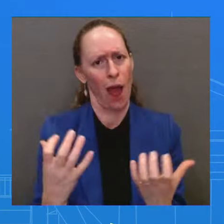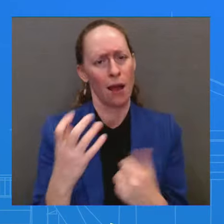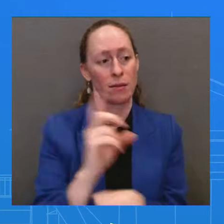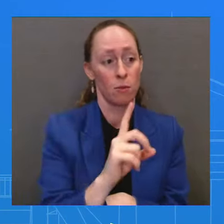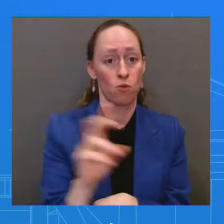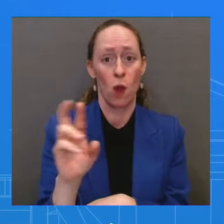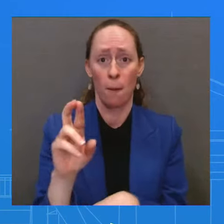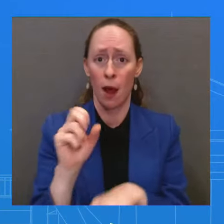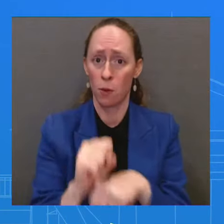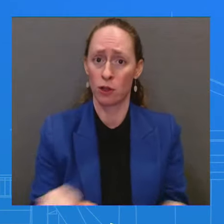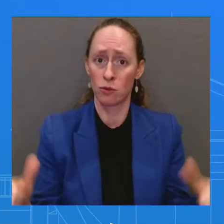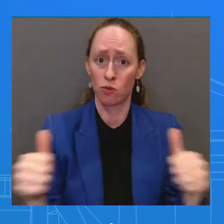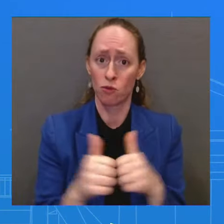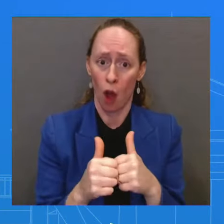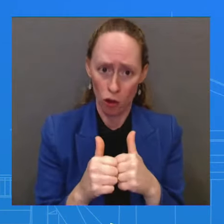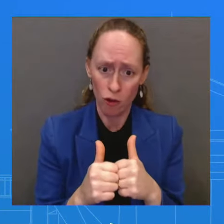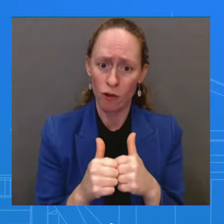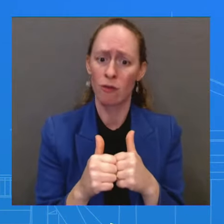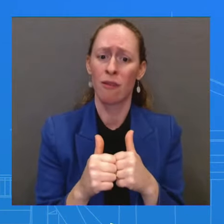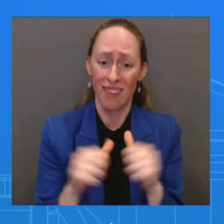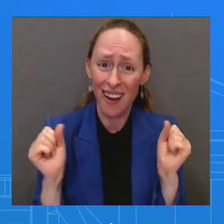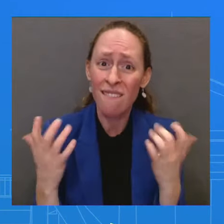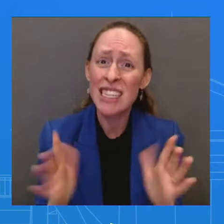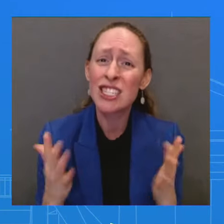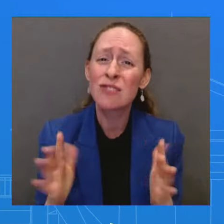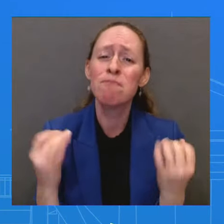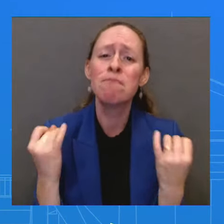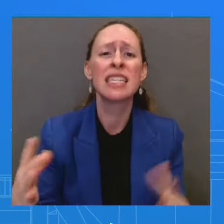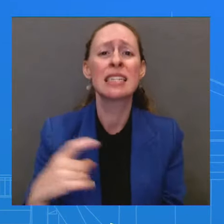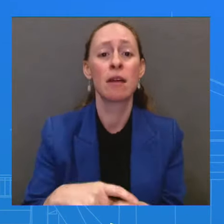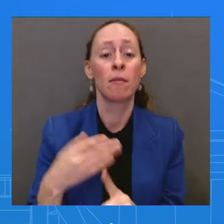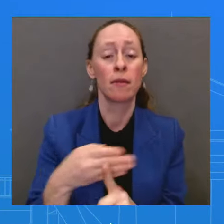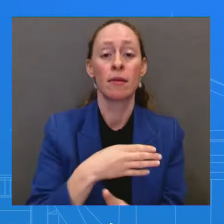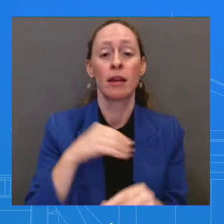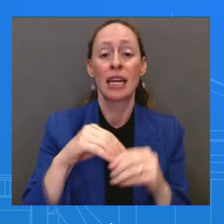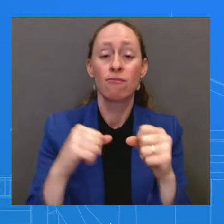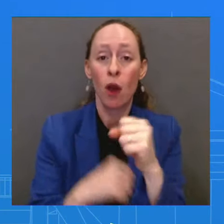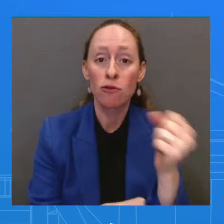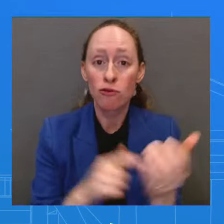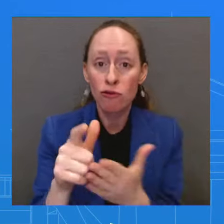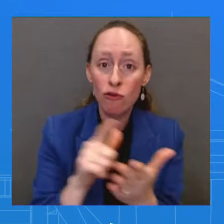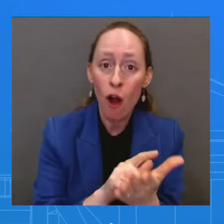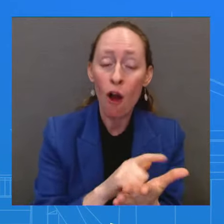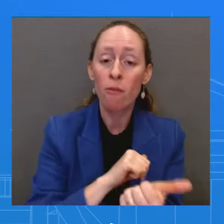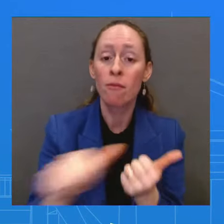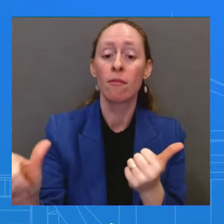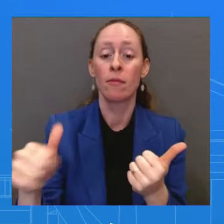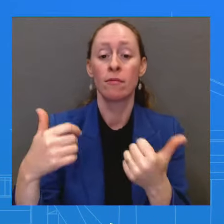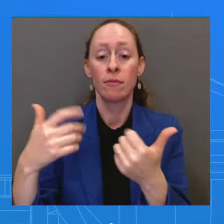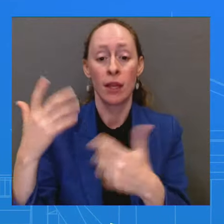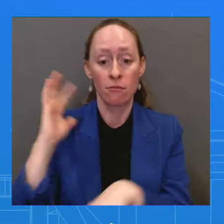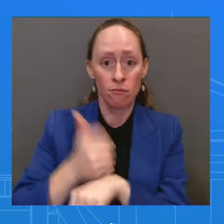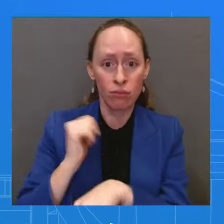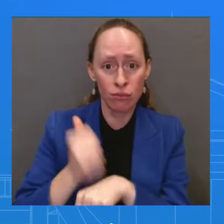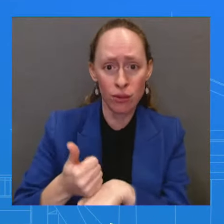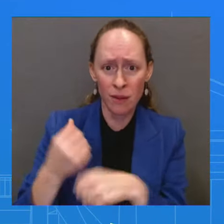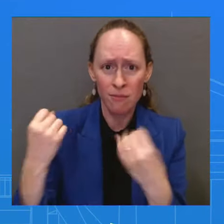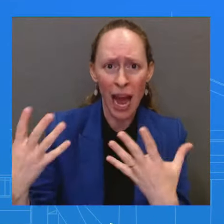manufacturing, veterans care and medical research, stopping gun violence, the overdose epidemic, and much more.